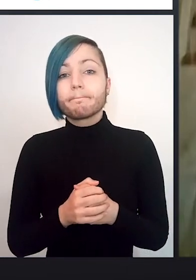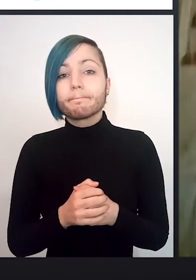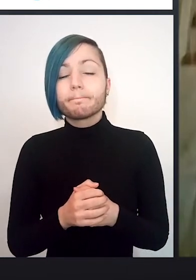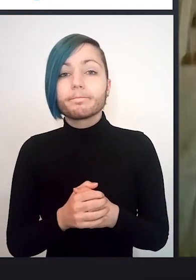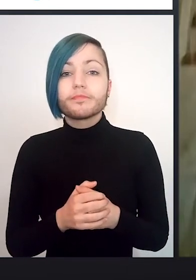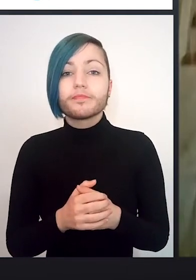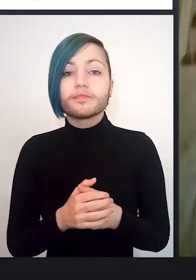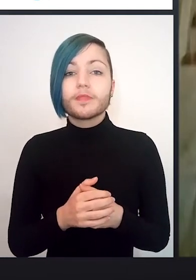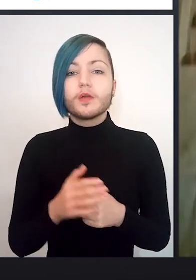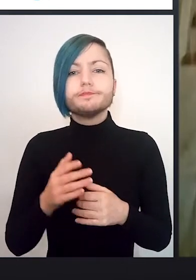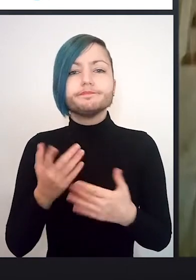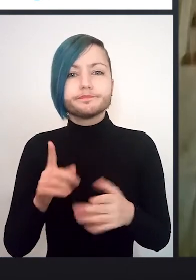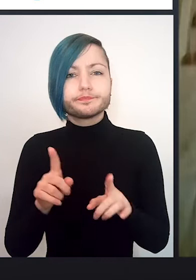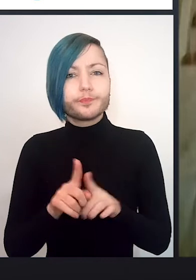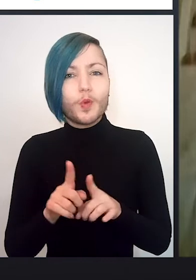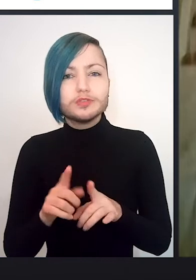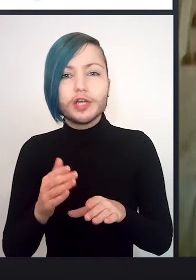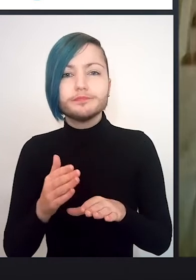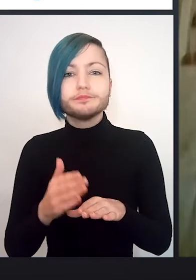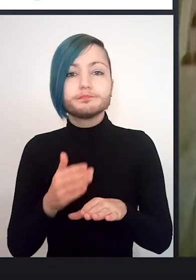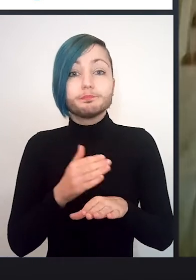And you're hooked up onto a catheter as well.